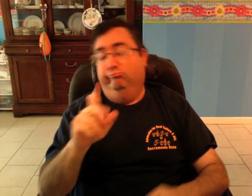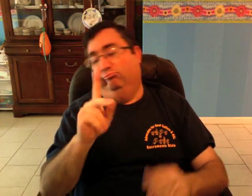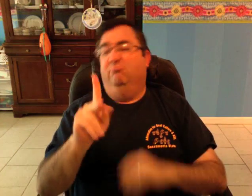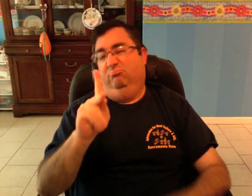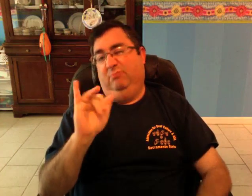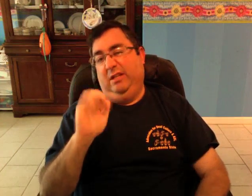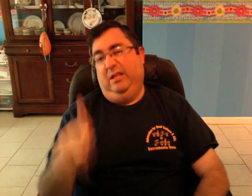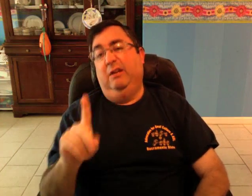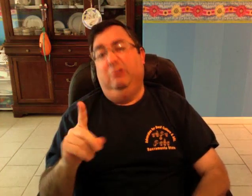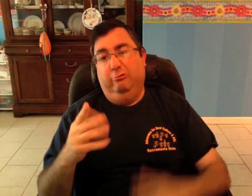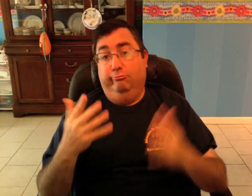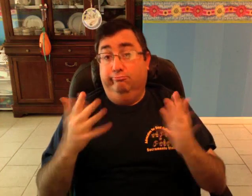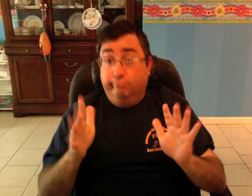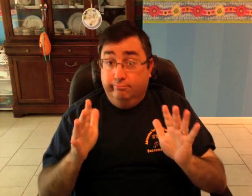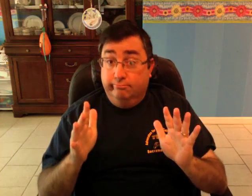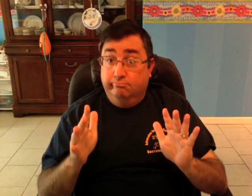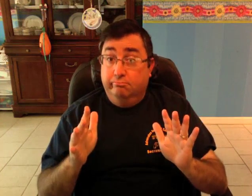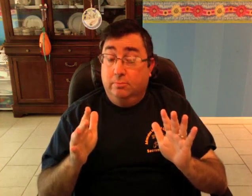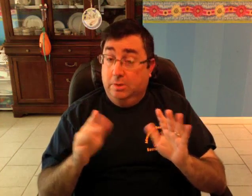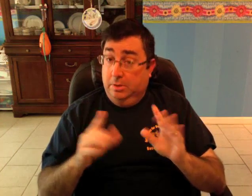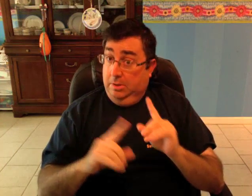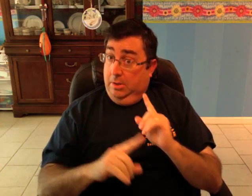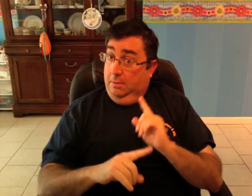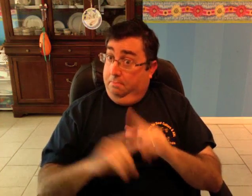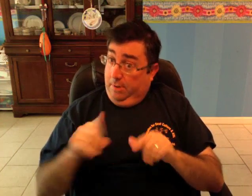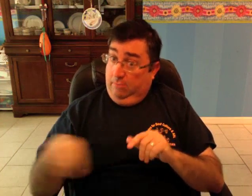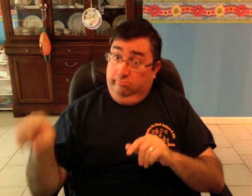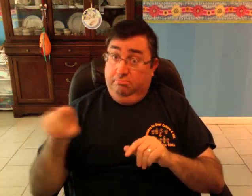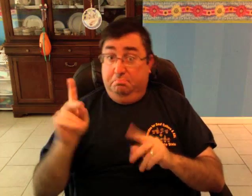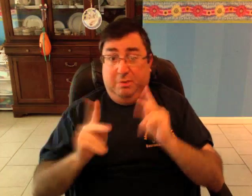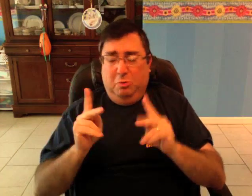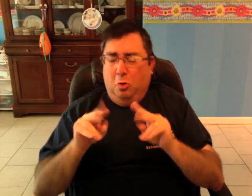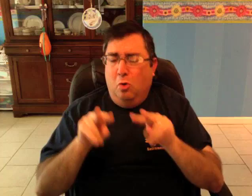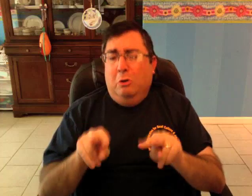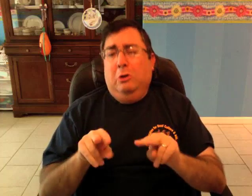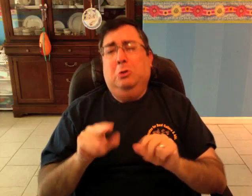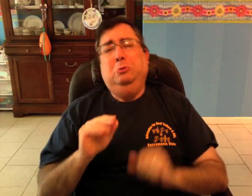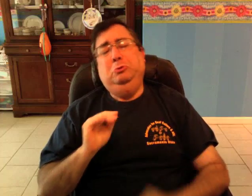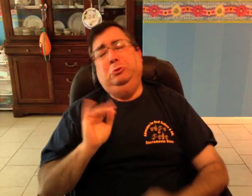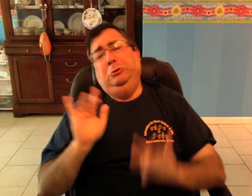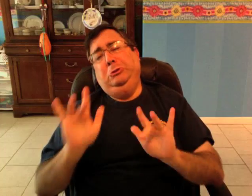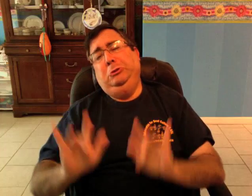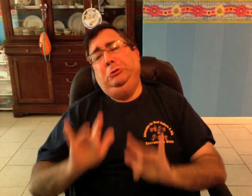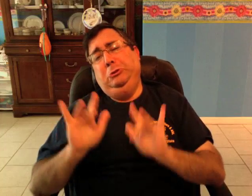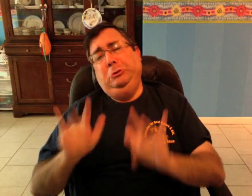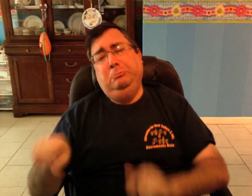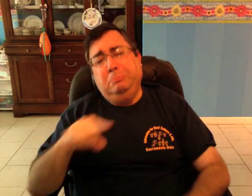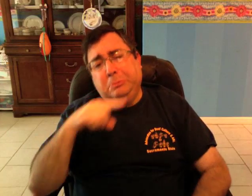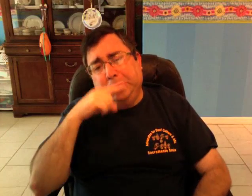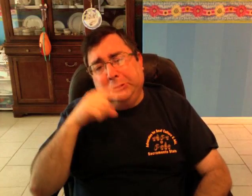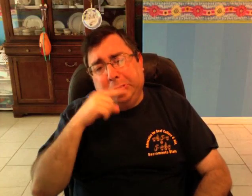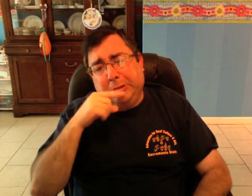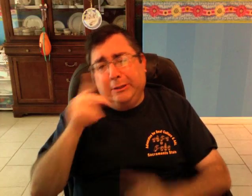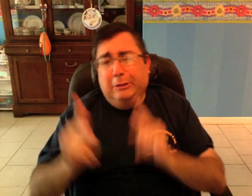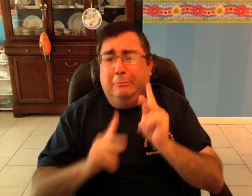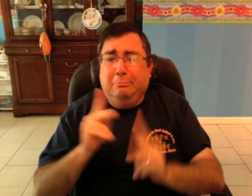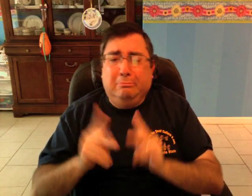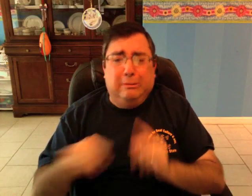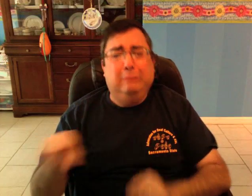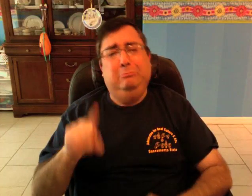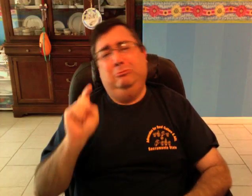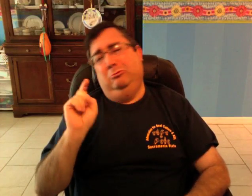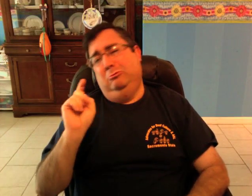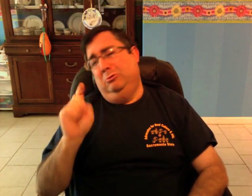and getting killed, but do people pity them